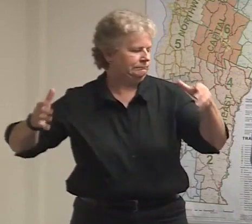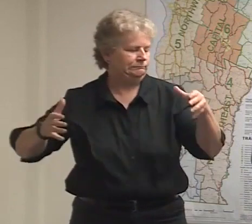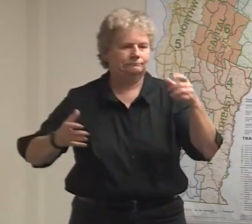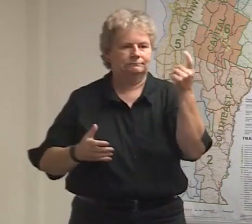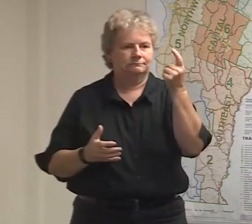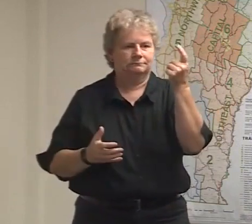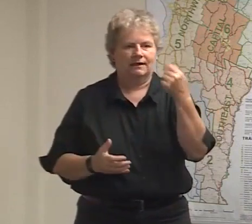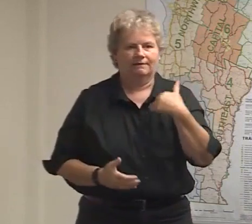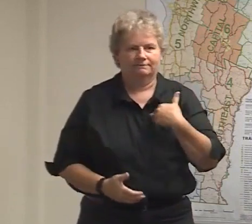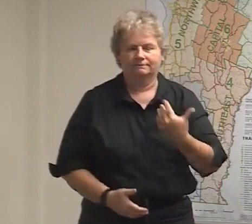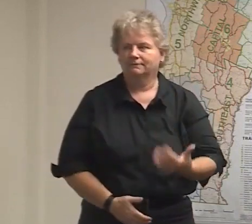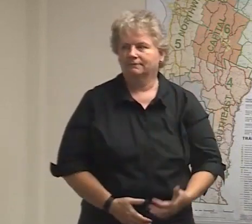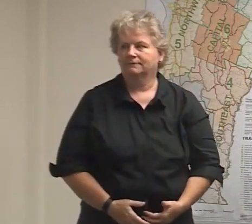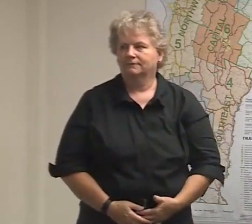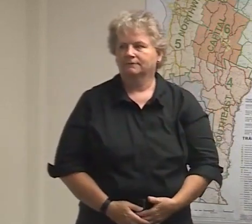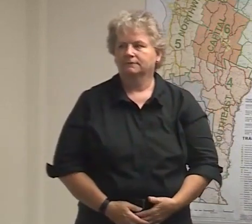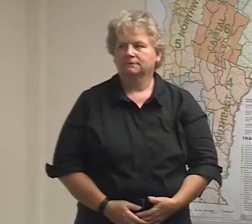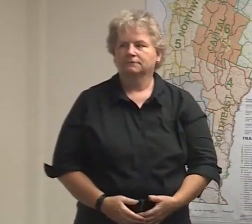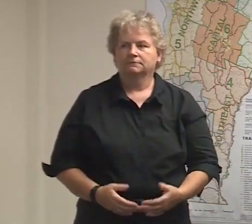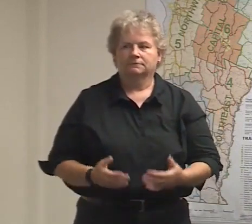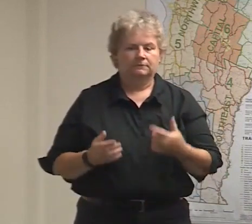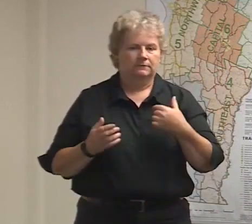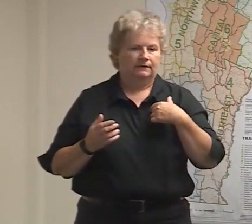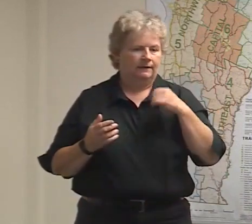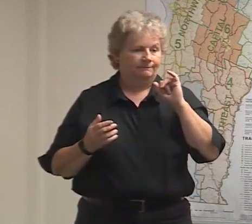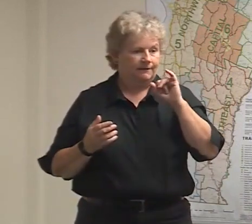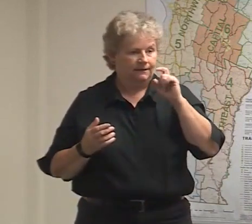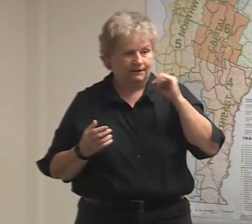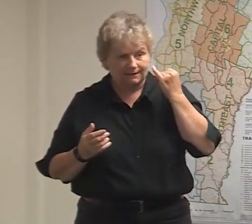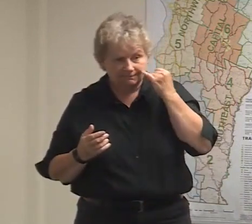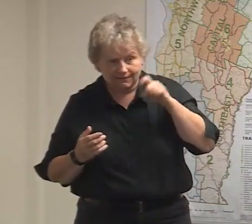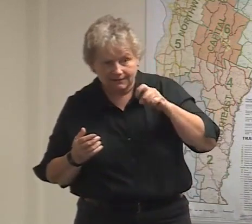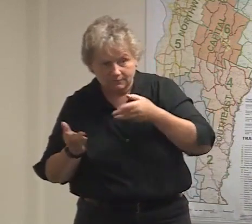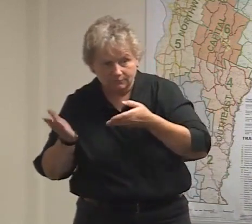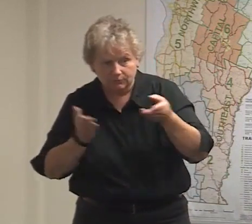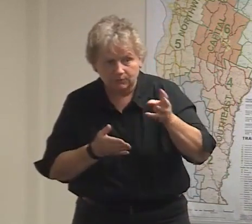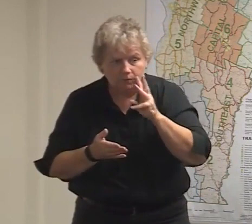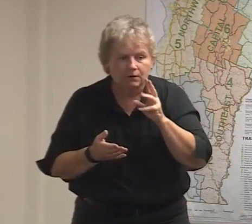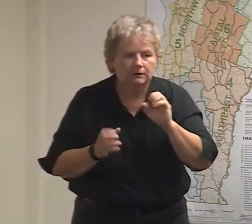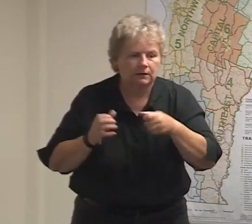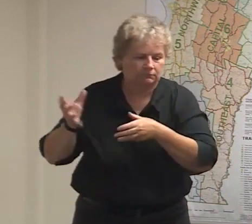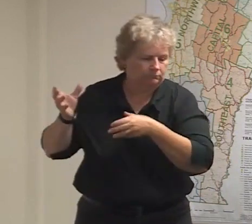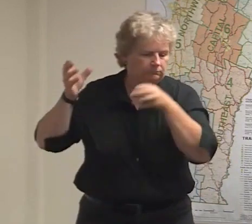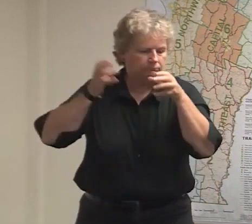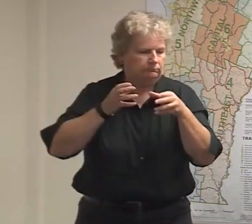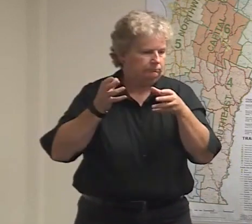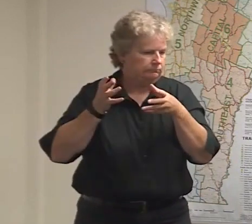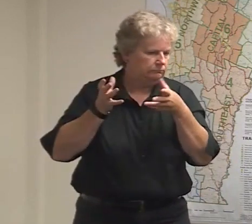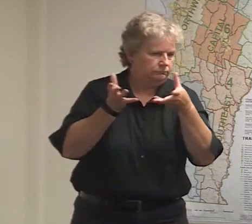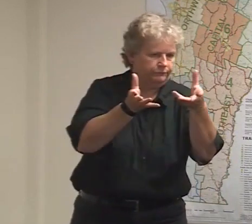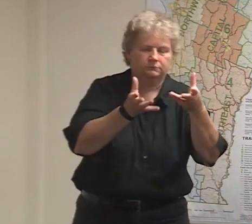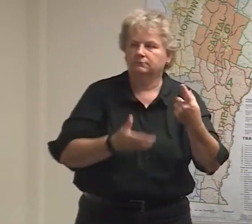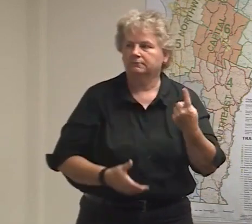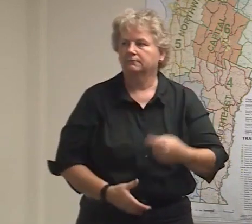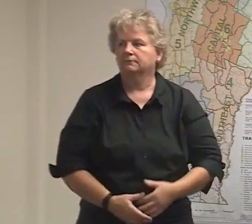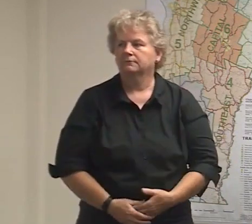THEY’RE BEING INSPECTED RIGHT NOW AND THEY’RE KIND OF ON STANDBY FOR IF WE NEED THAT. WE DO NOT HAVE WATER PRODUCTION CAPABILITIES.